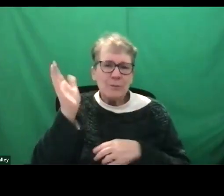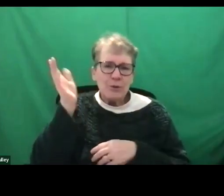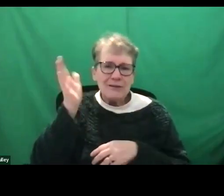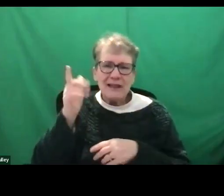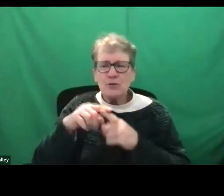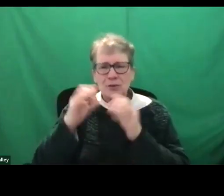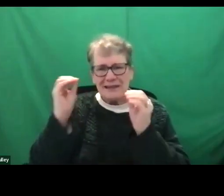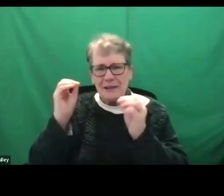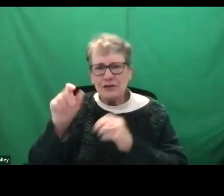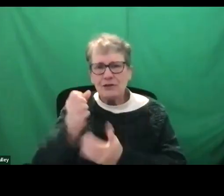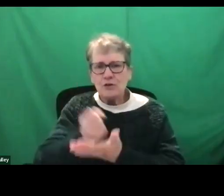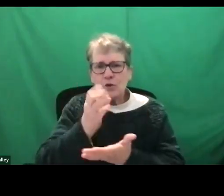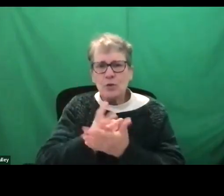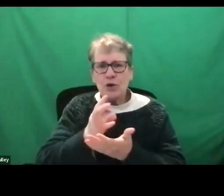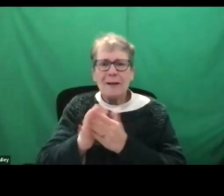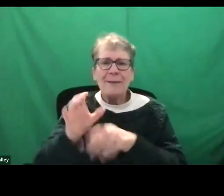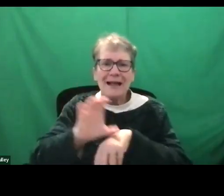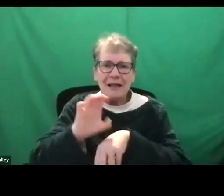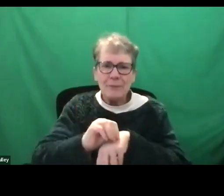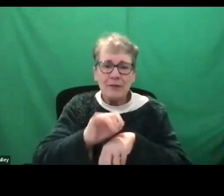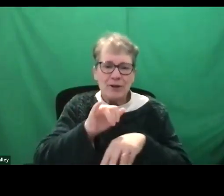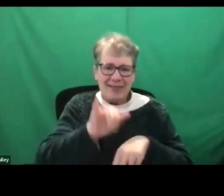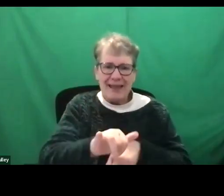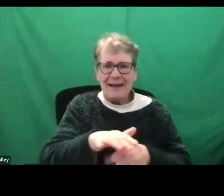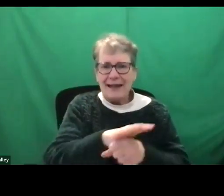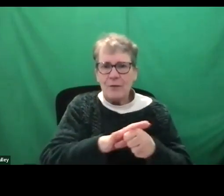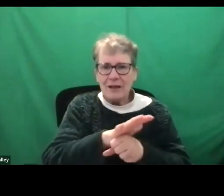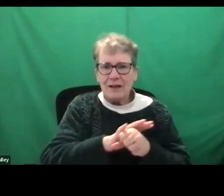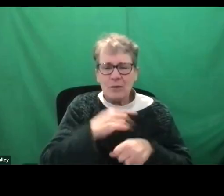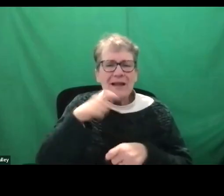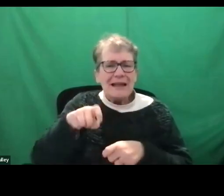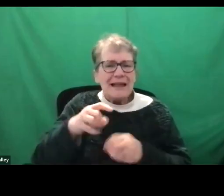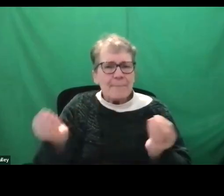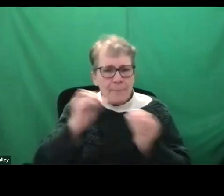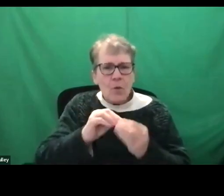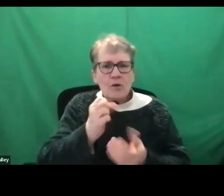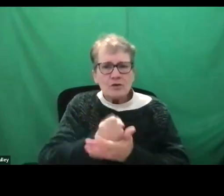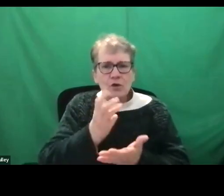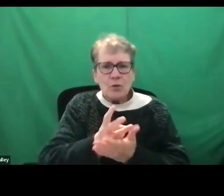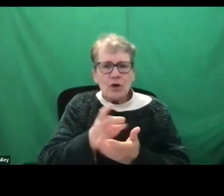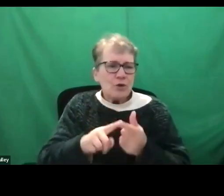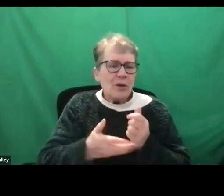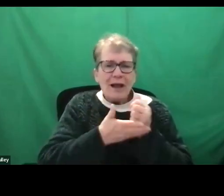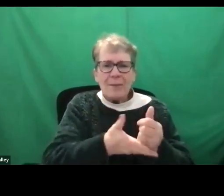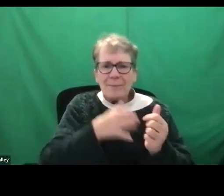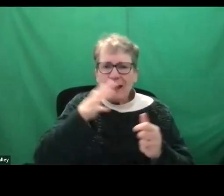I focused on research and, um... giving presentations, and-- and we--